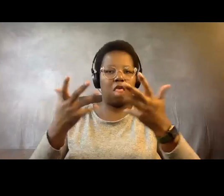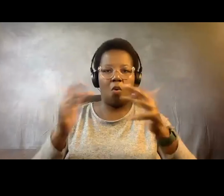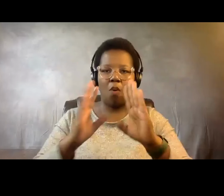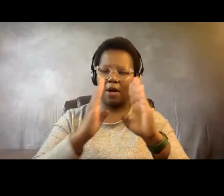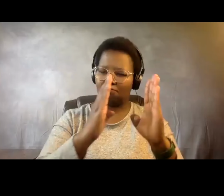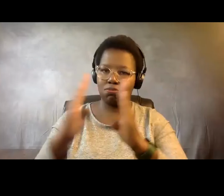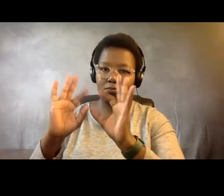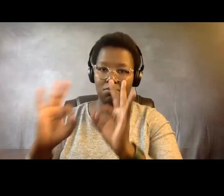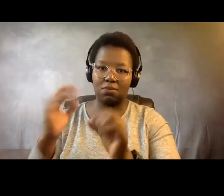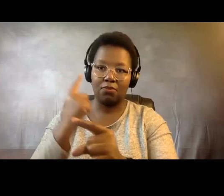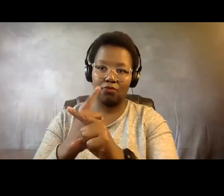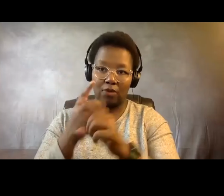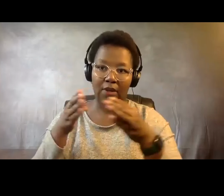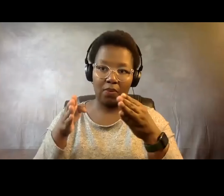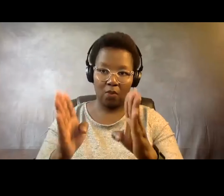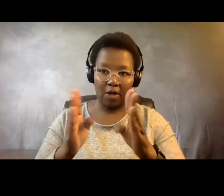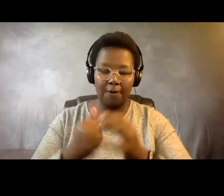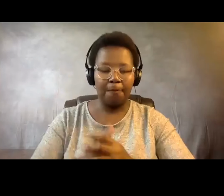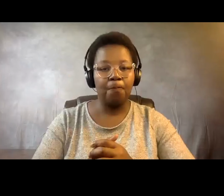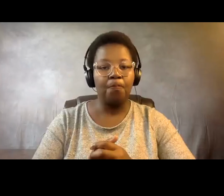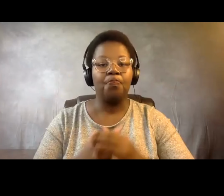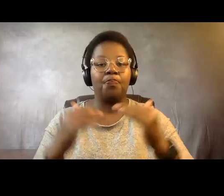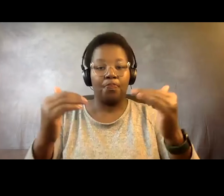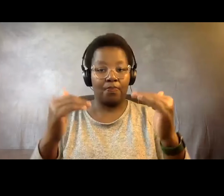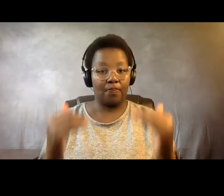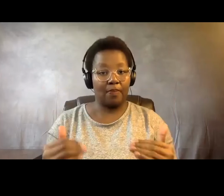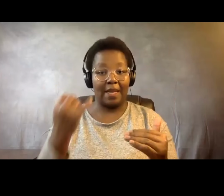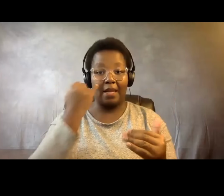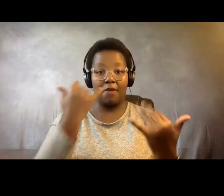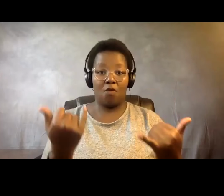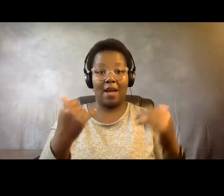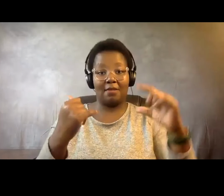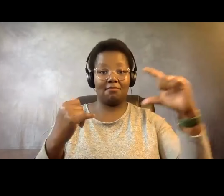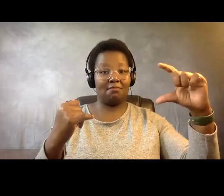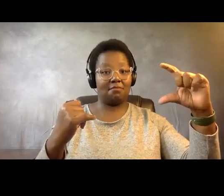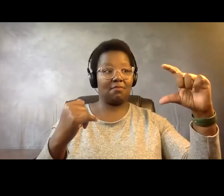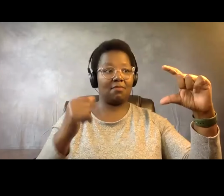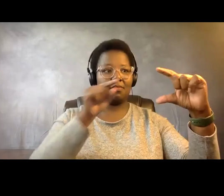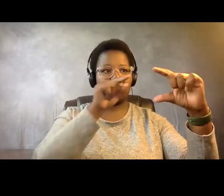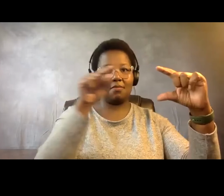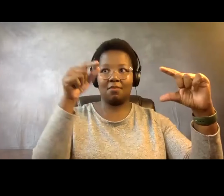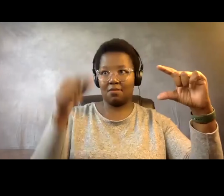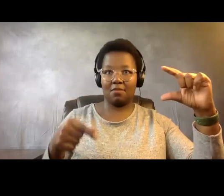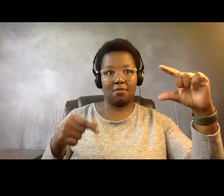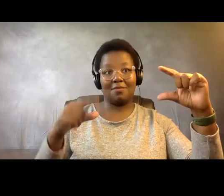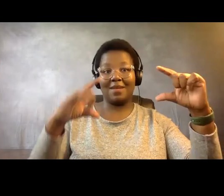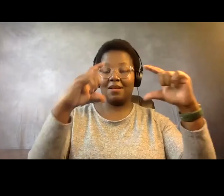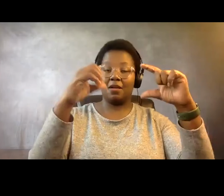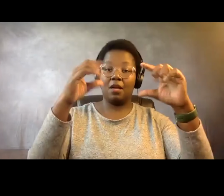components. Then if you have something clickable, sometimes what is clickable is not obvious. Here I